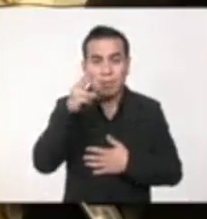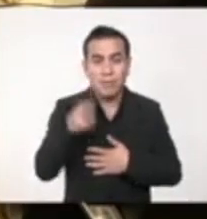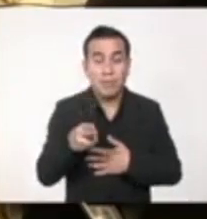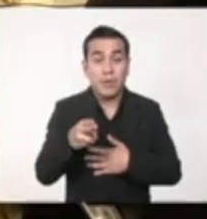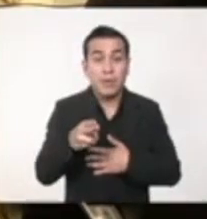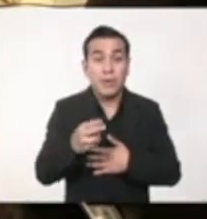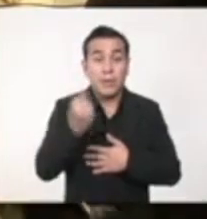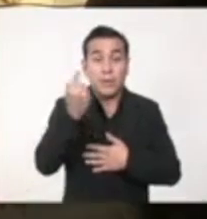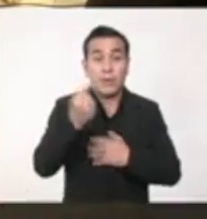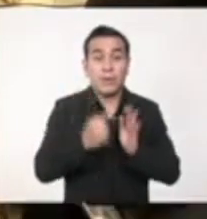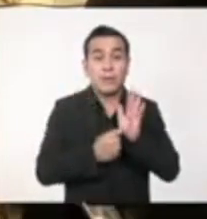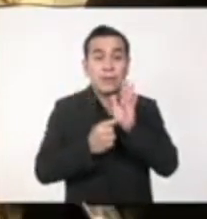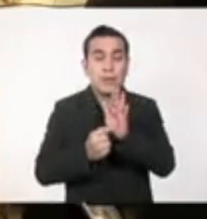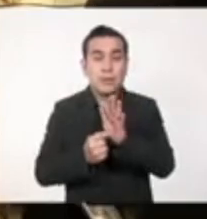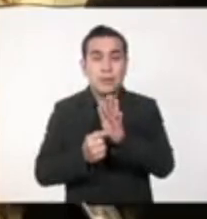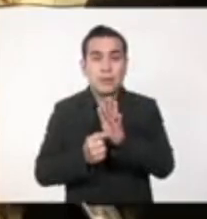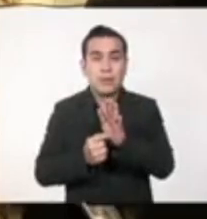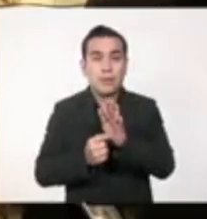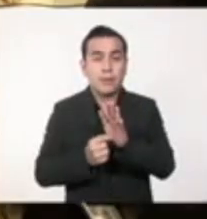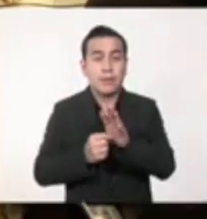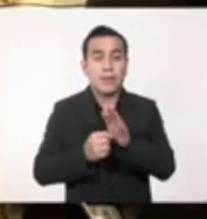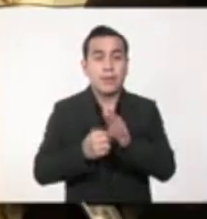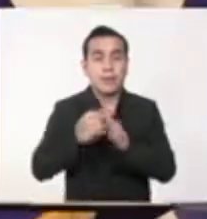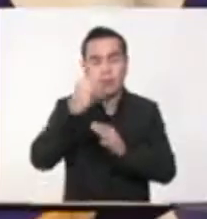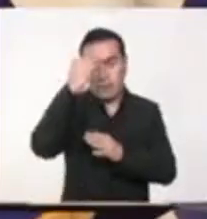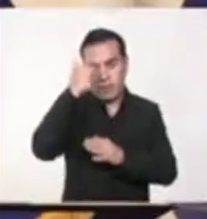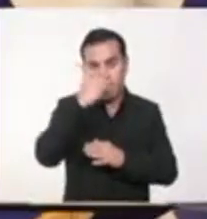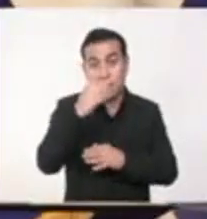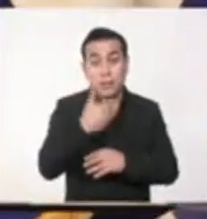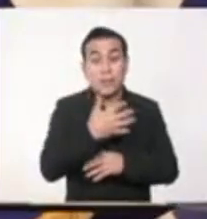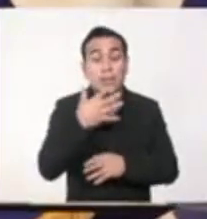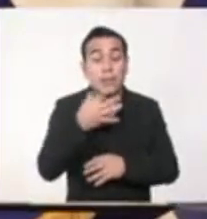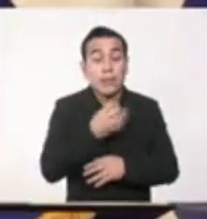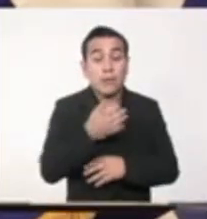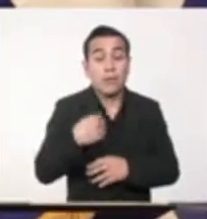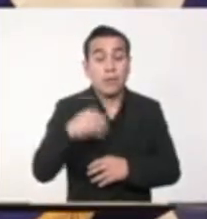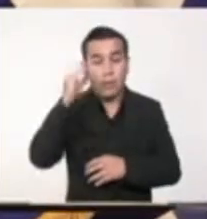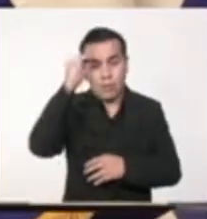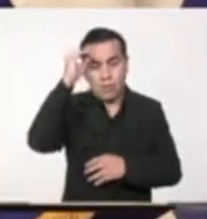it is an official government opinion , but evidently